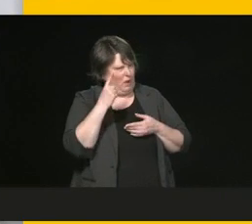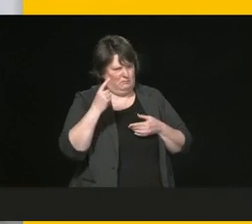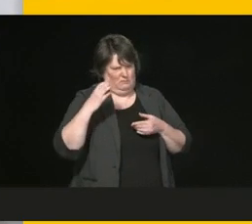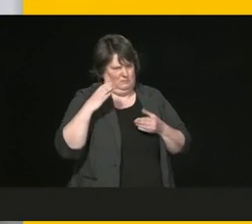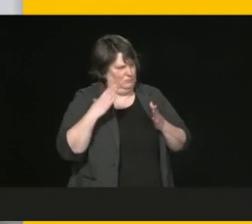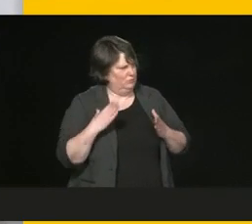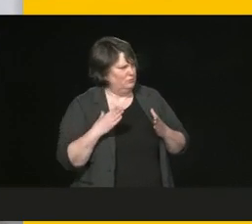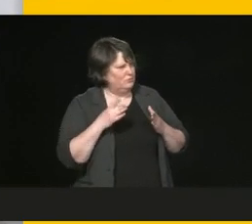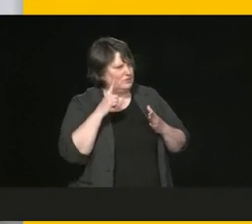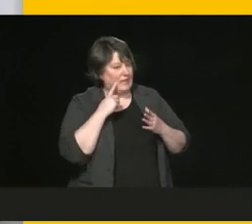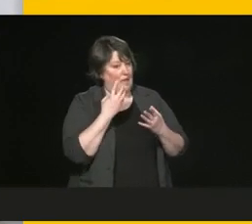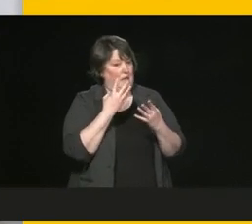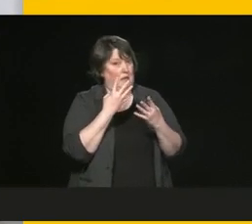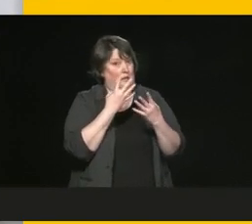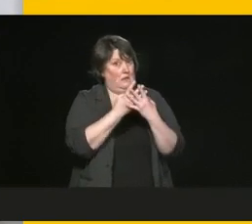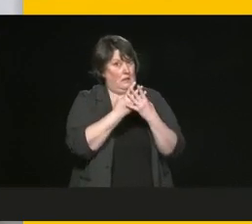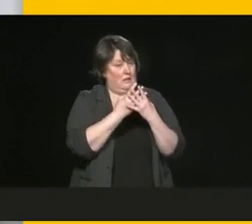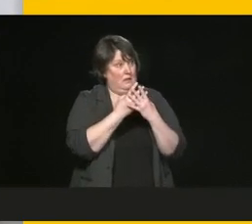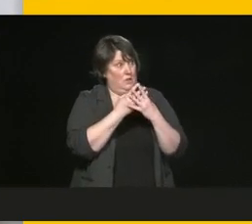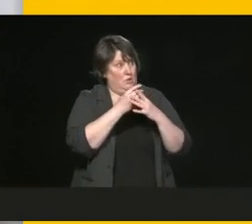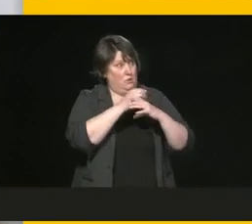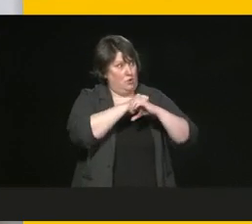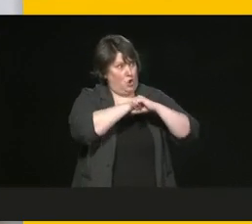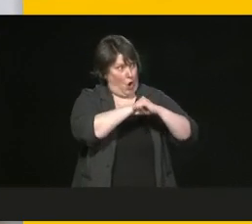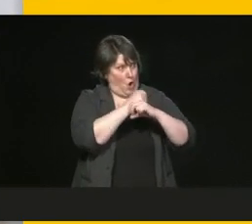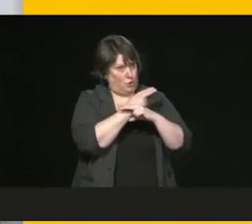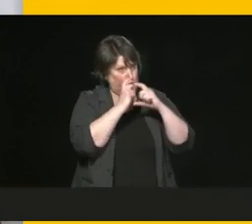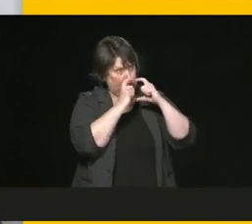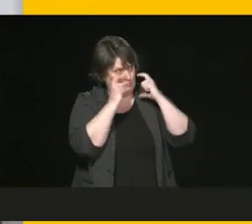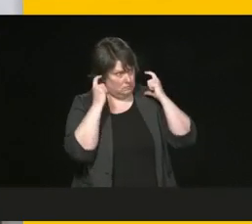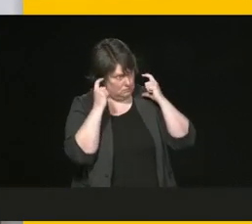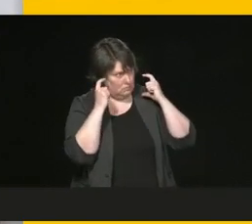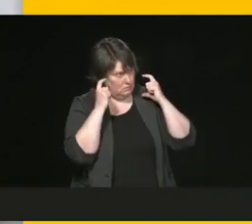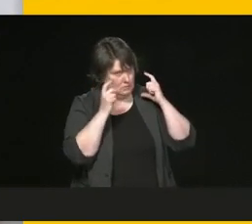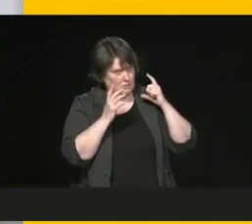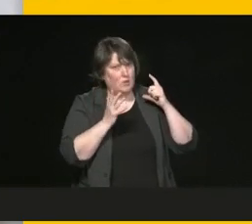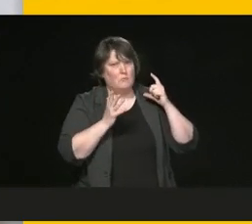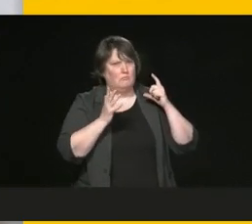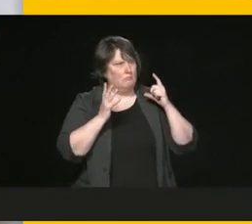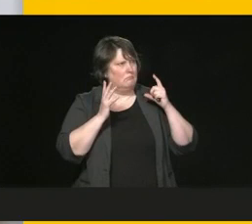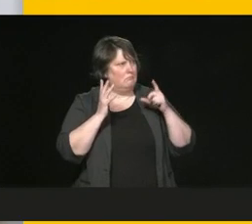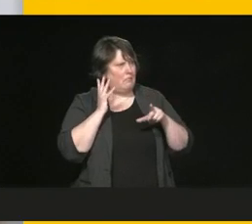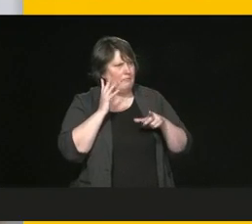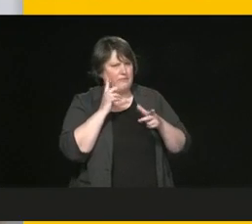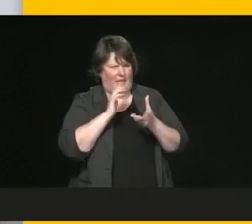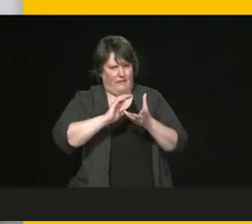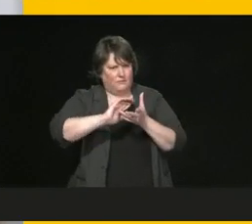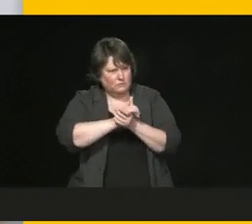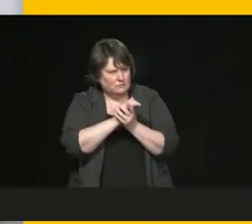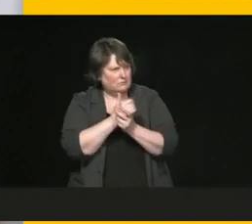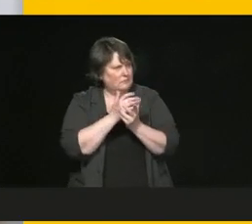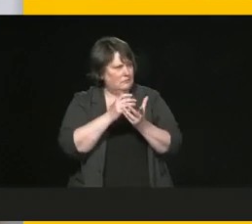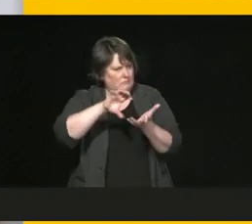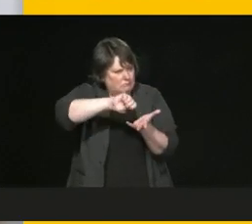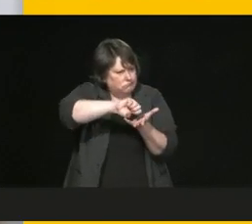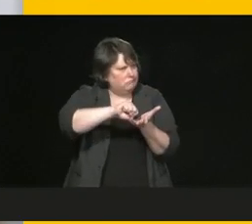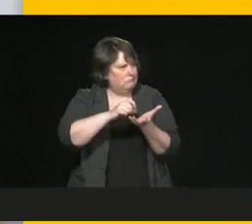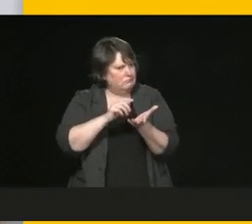STING UP YOUR EFFORTS. THE DIRECTIVE FROM THE COMMISSIONER LAST WEEK SAID THAT CORRECTIONS OFFICERS SHOULD WEAR FACE MASKS.